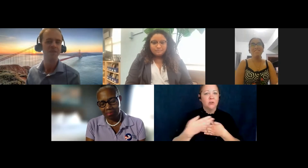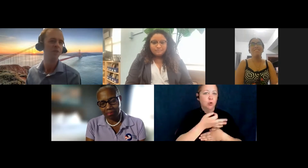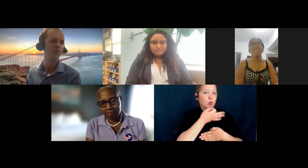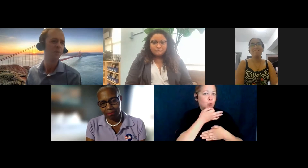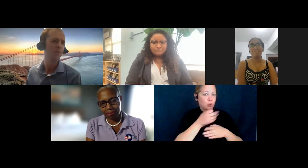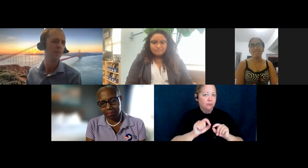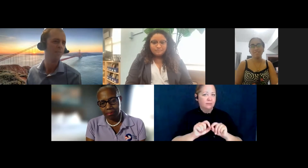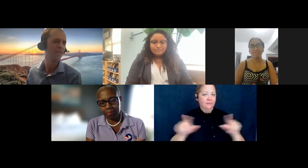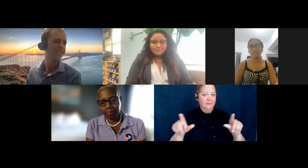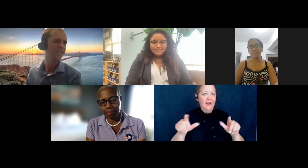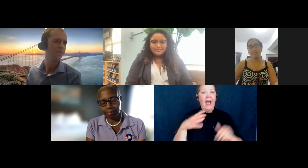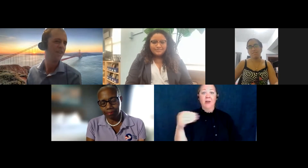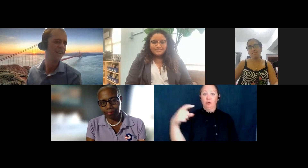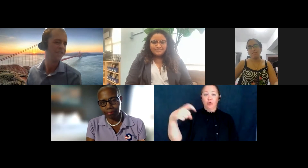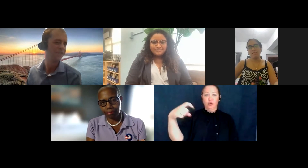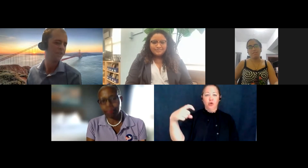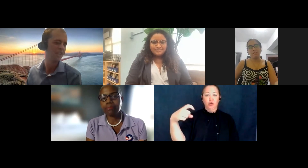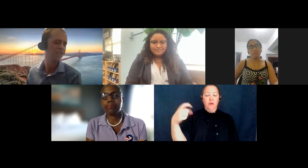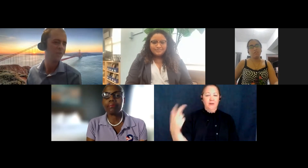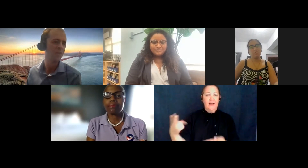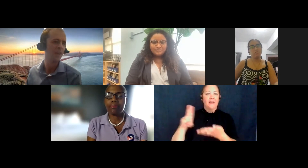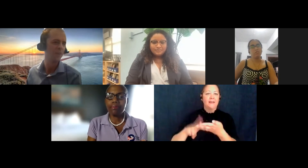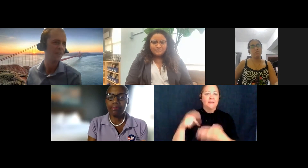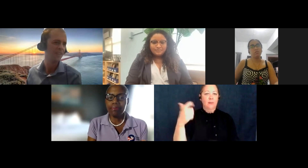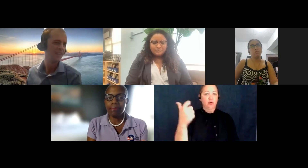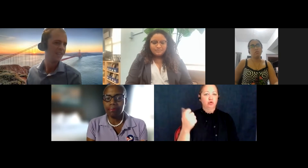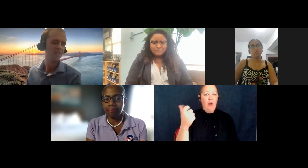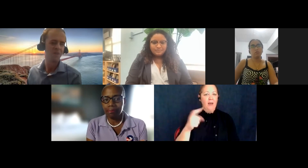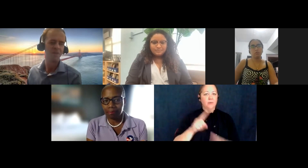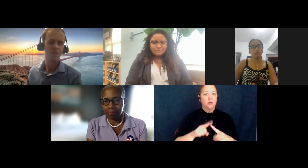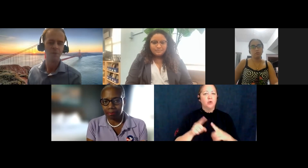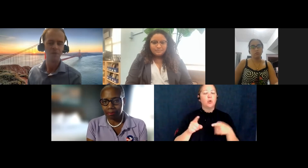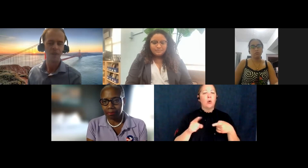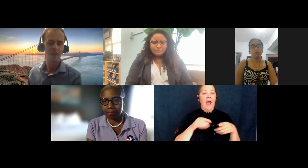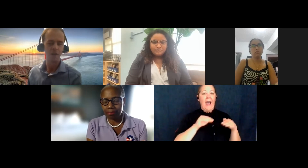You should subscribe to our access to exchange newsletter in order to be the first to find out